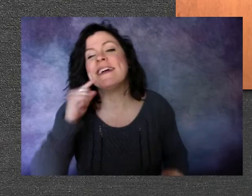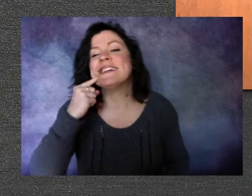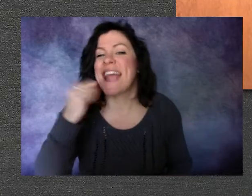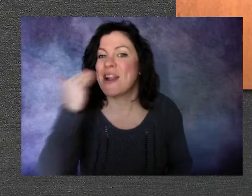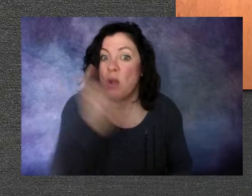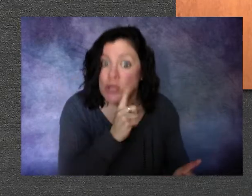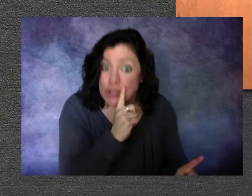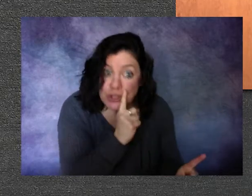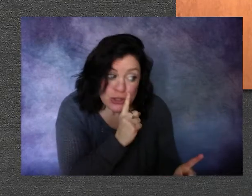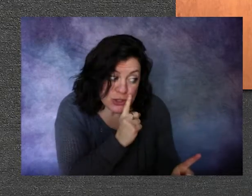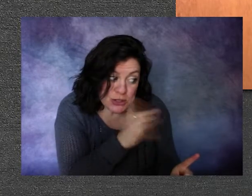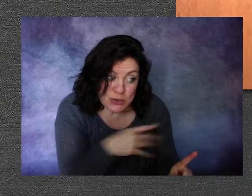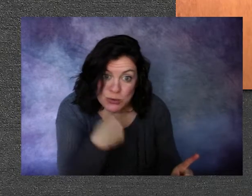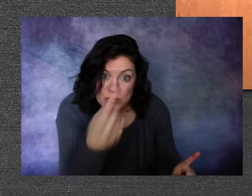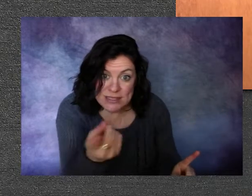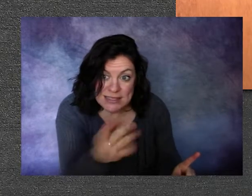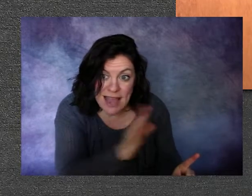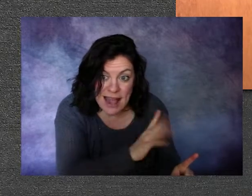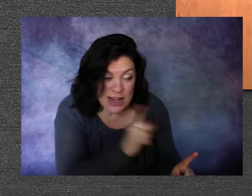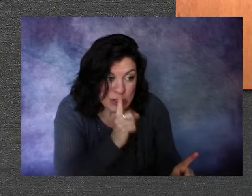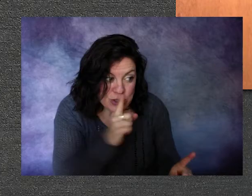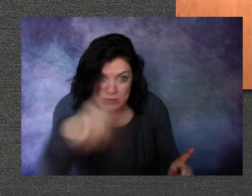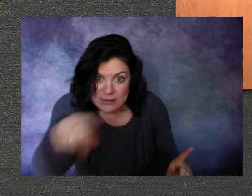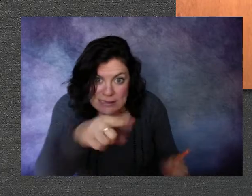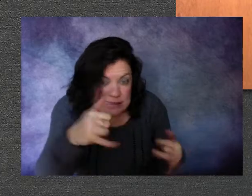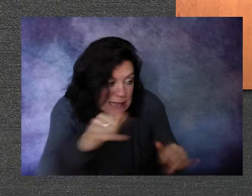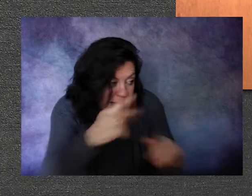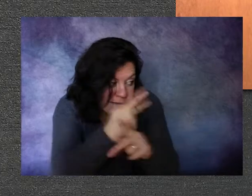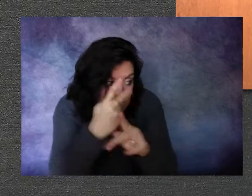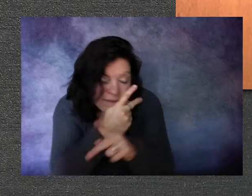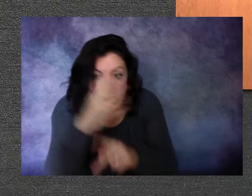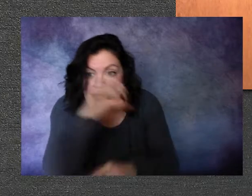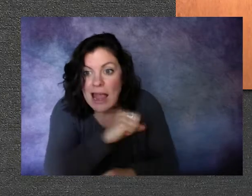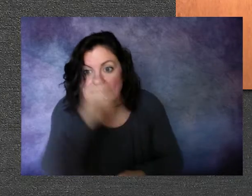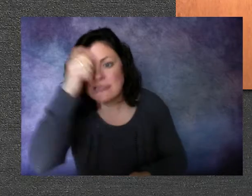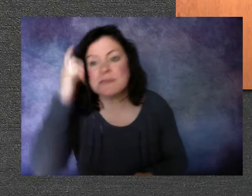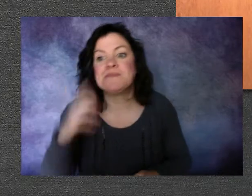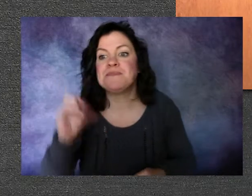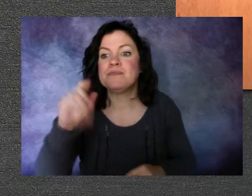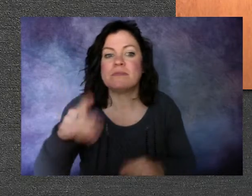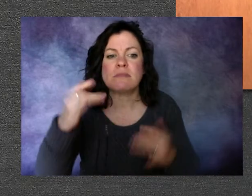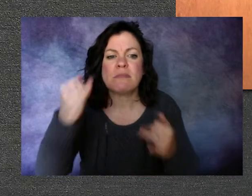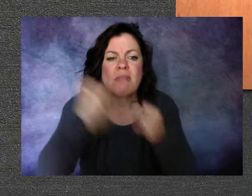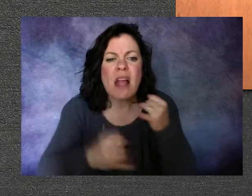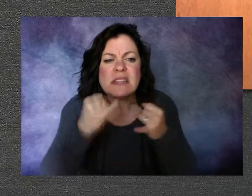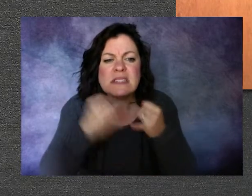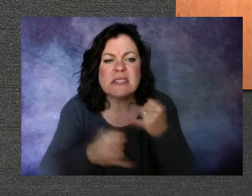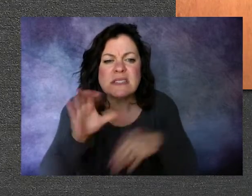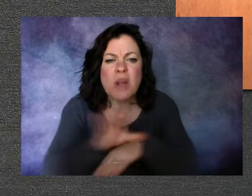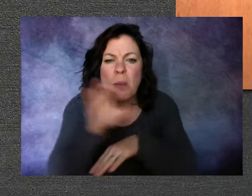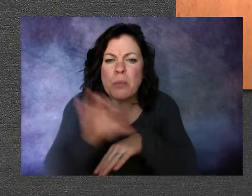Oh my goodness, don't tell, keep it a secret! Keep it a secret! And our last clue is computers.